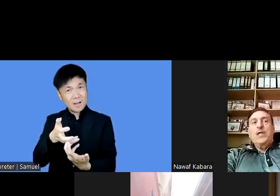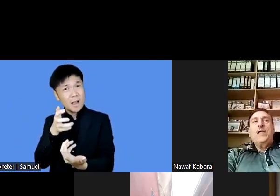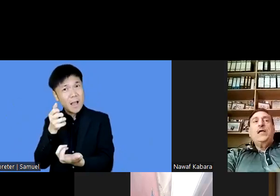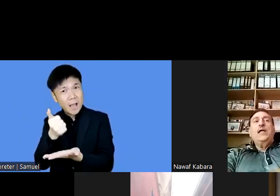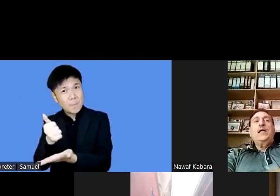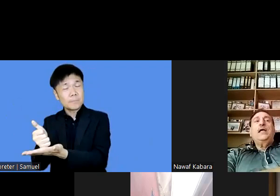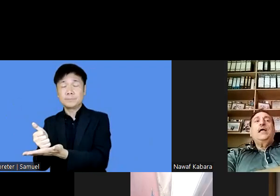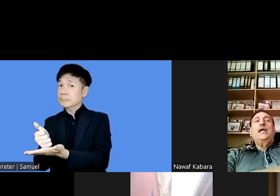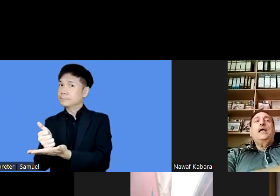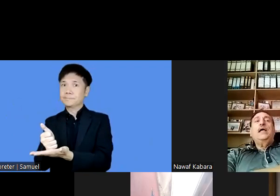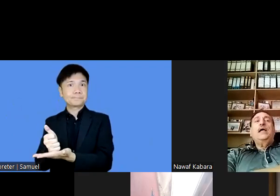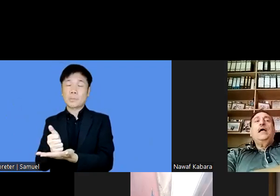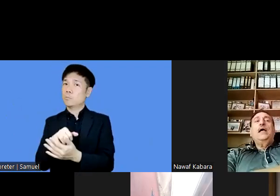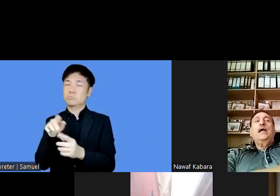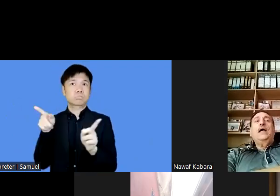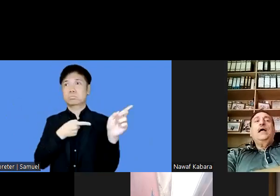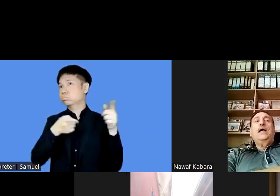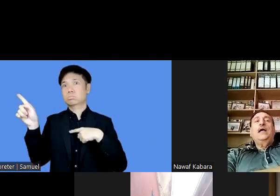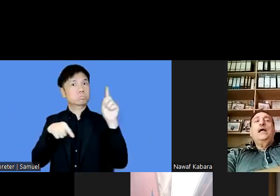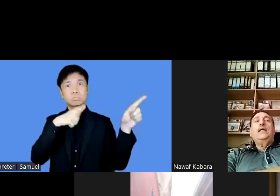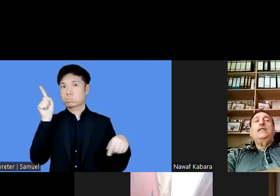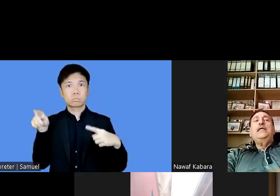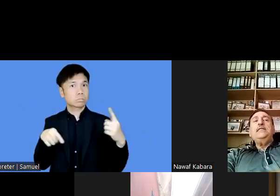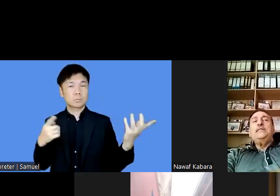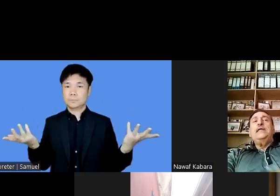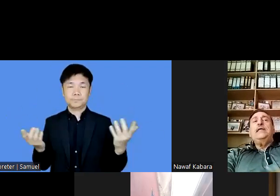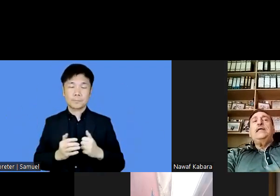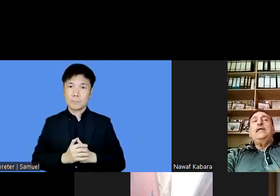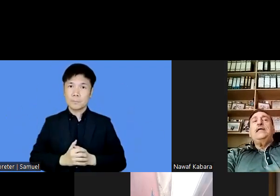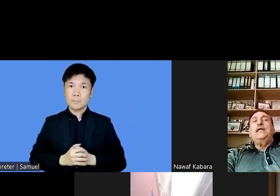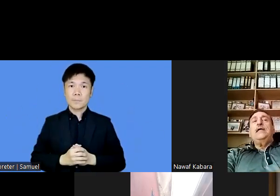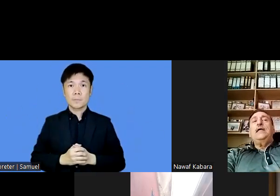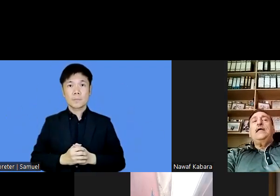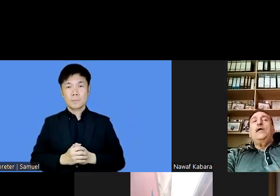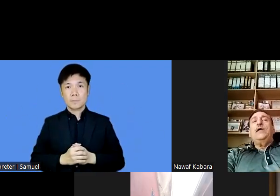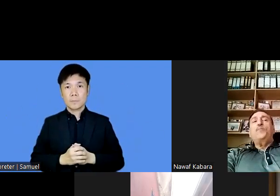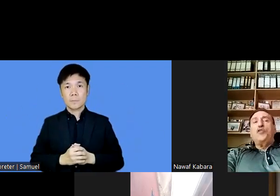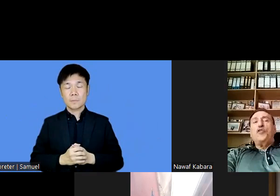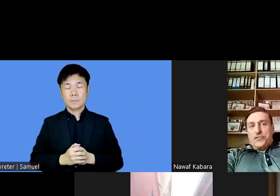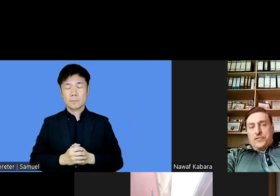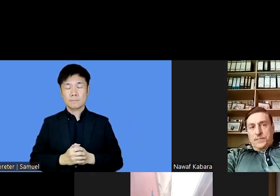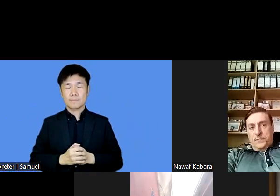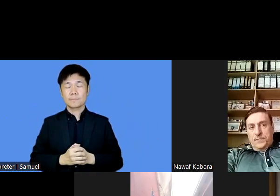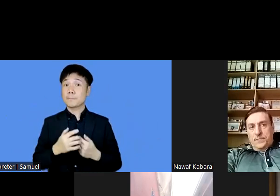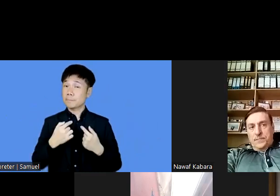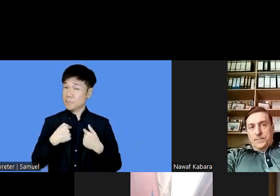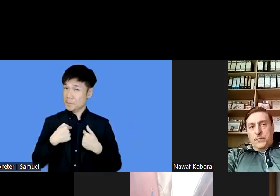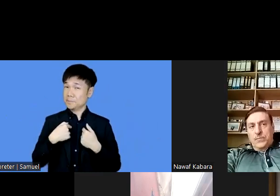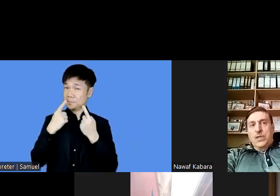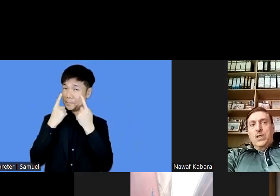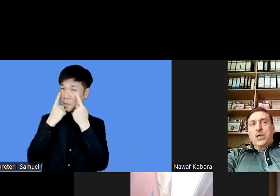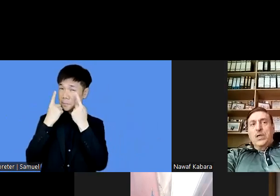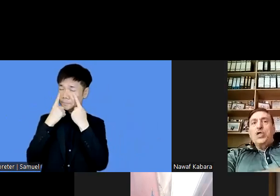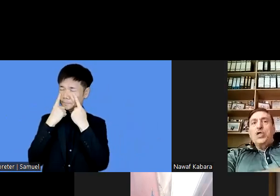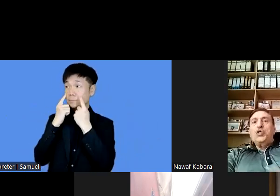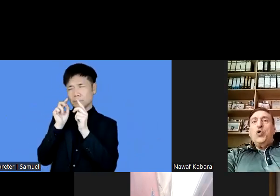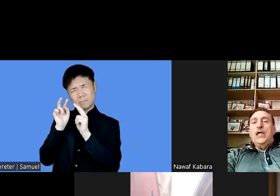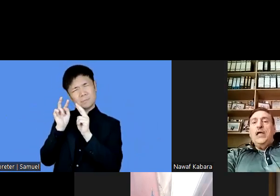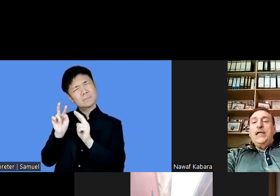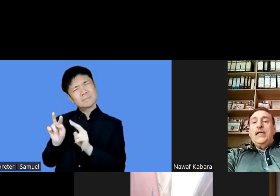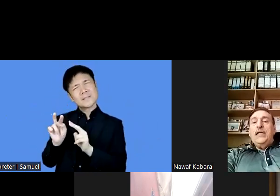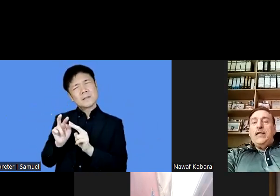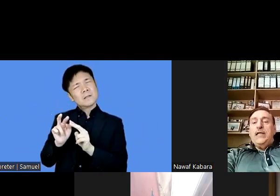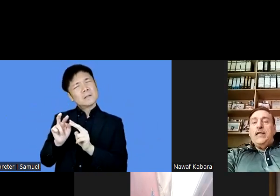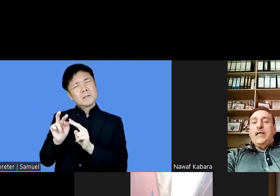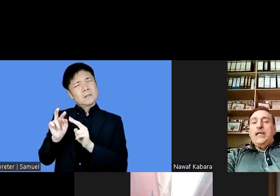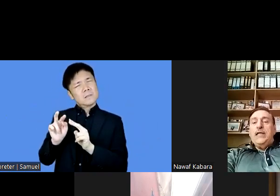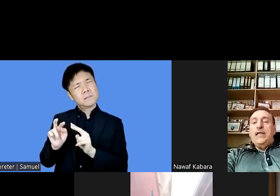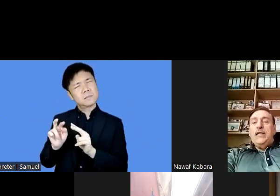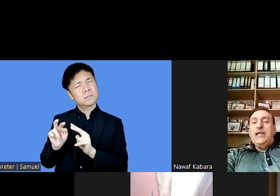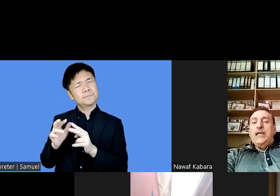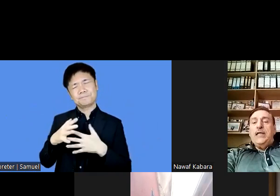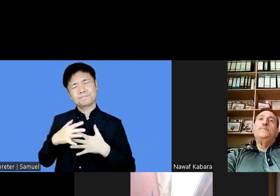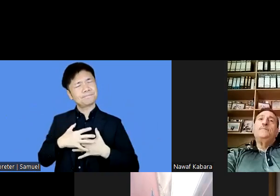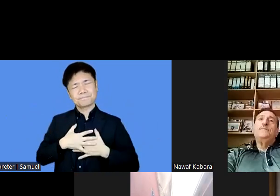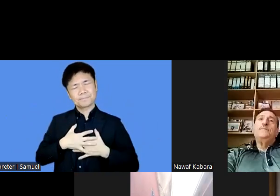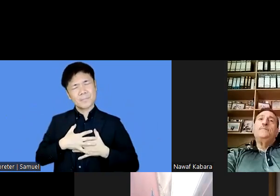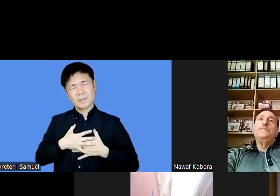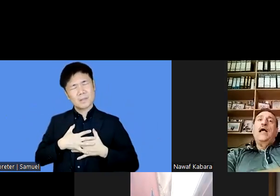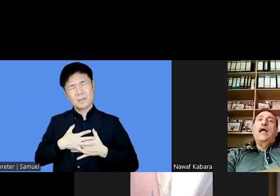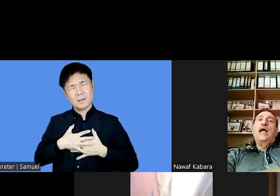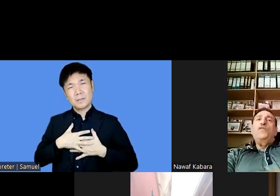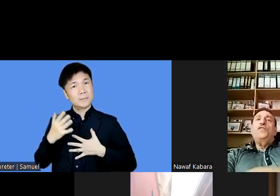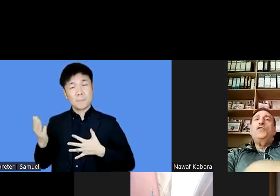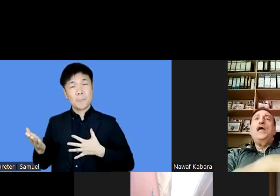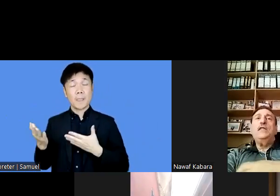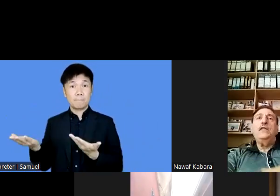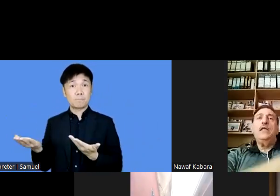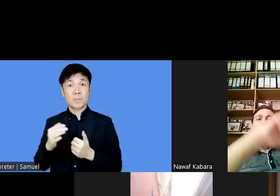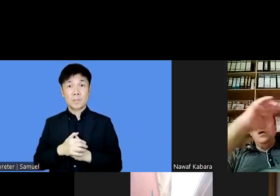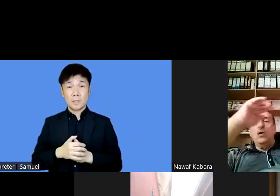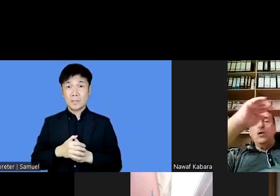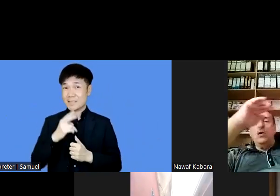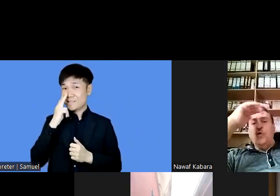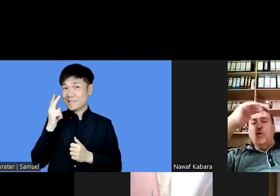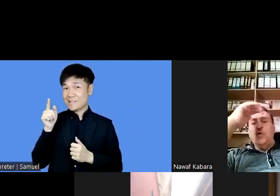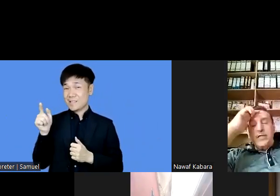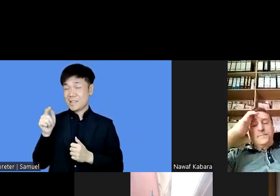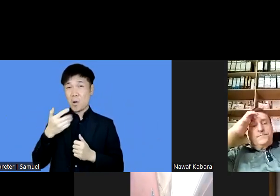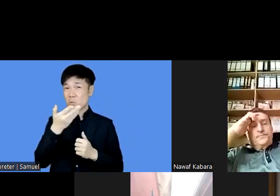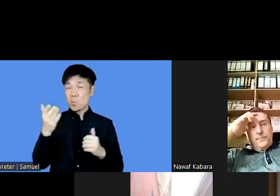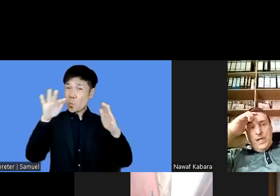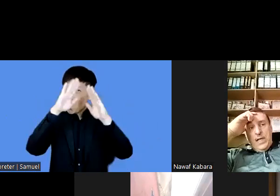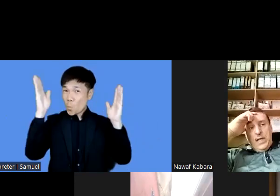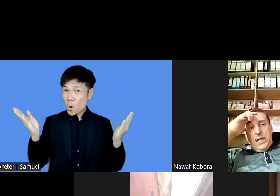These observations showed clearly the reckless, as the level of the united community as the